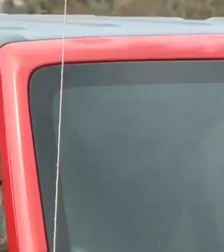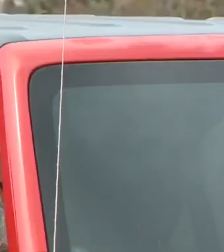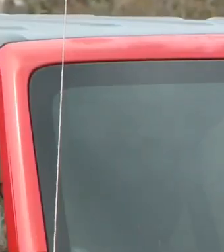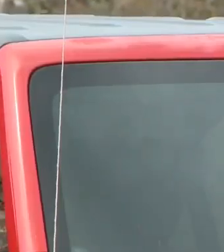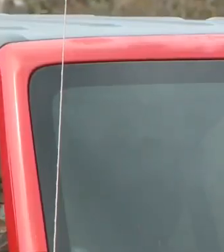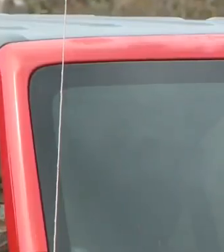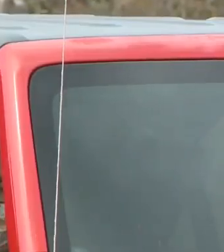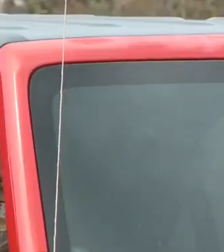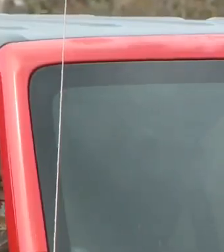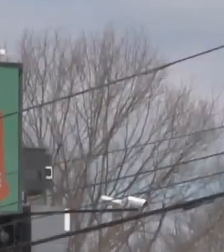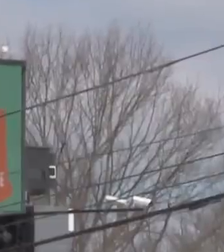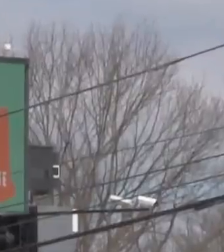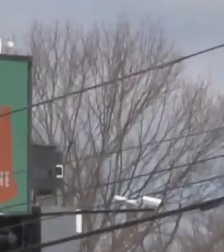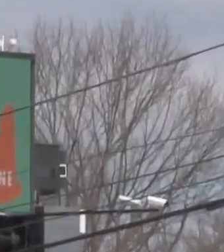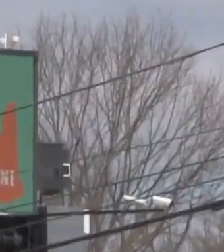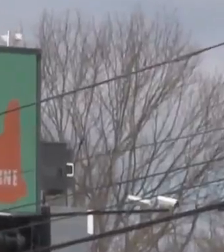NOT WE, PUBLIC HEALTH AND THE STATE WILL CONTINUE TO